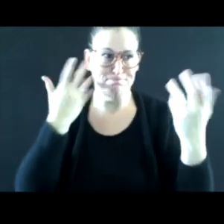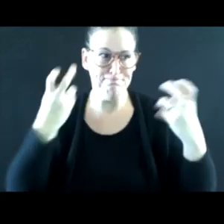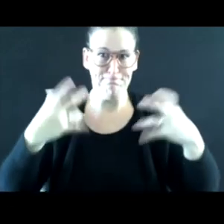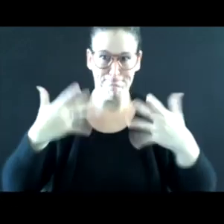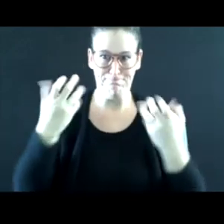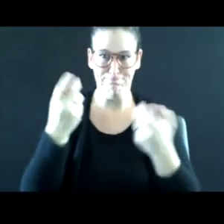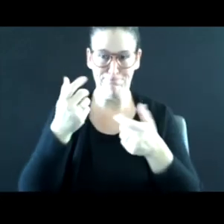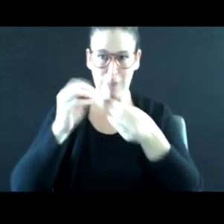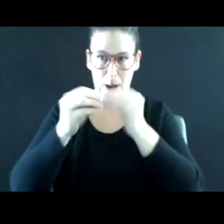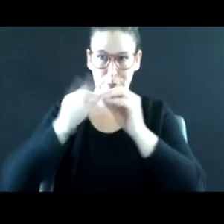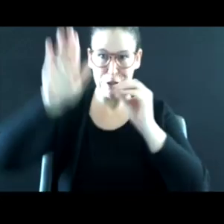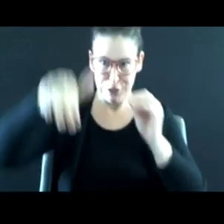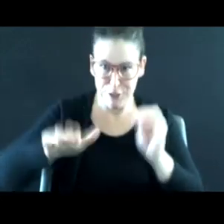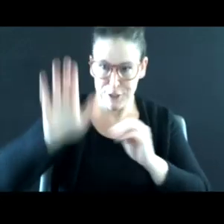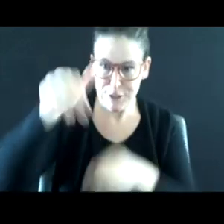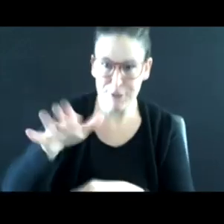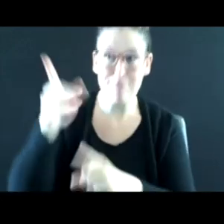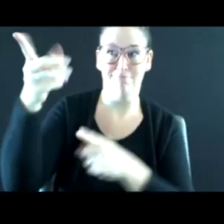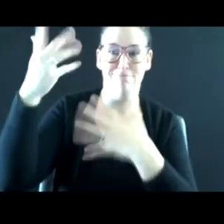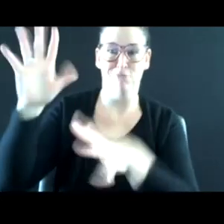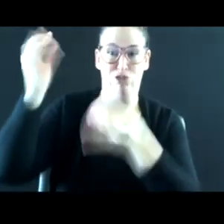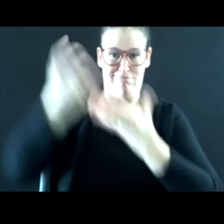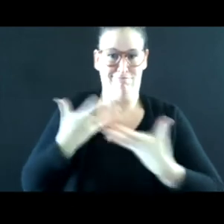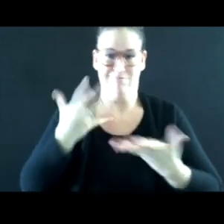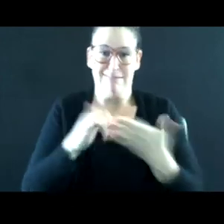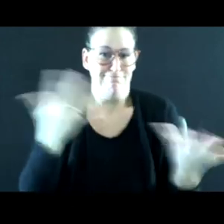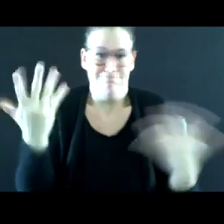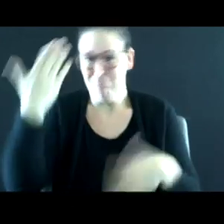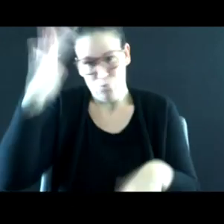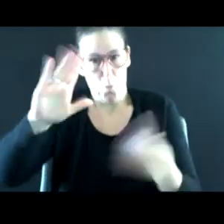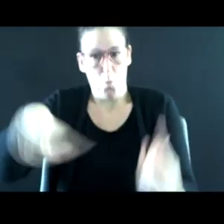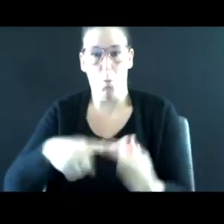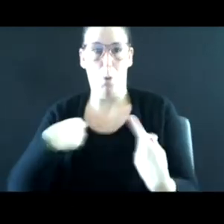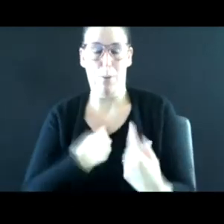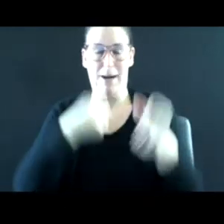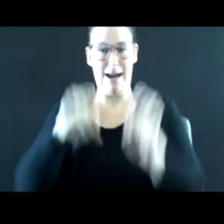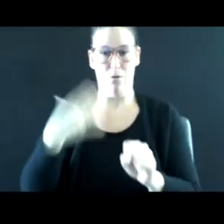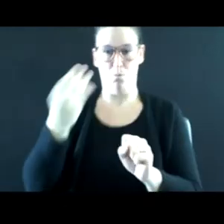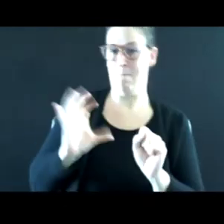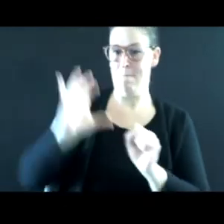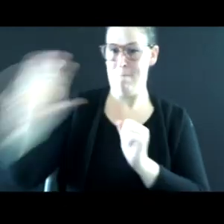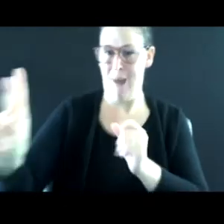Finally, I still work with DHS to monitor the pandemic. They still do not know when